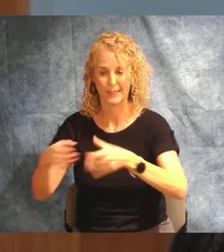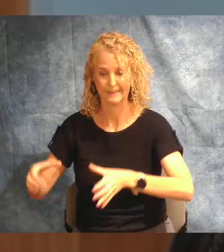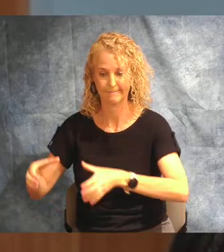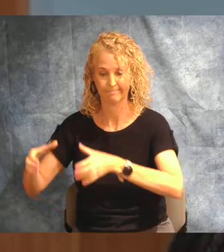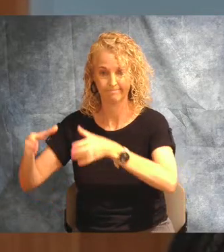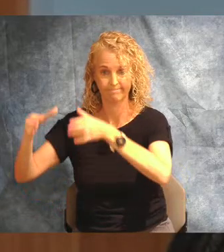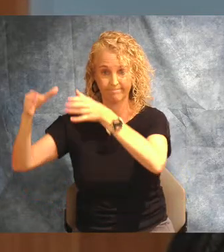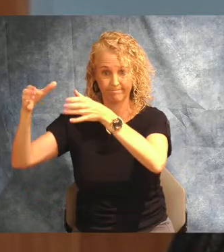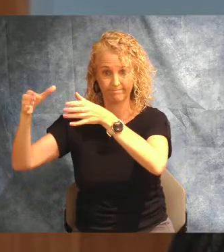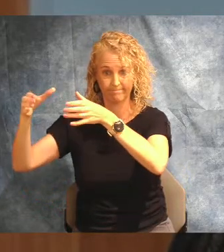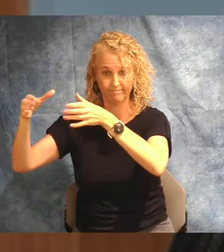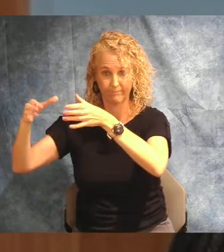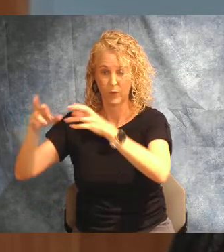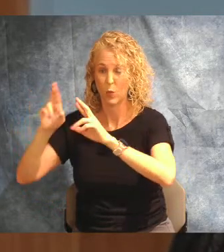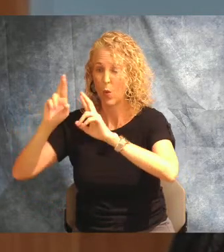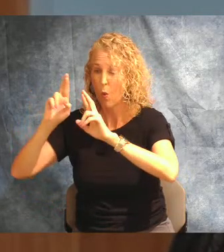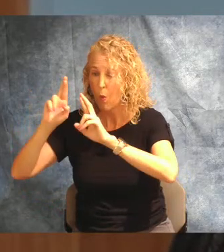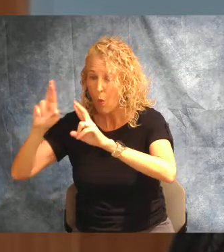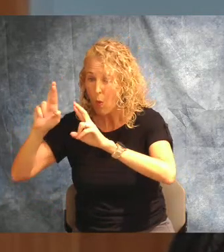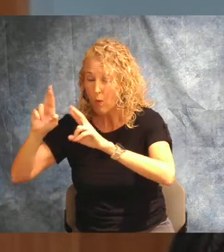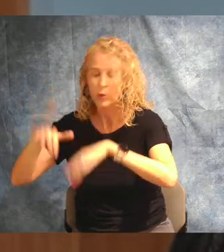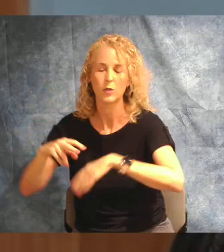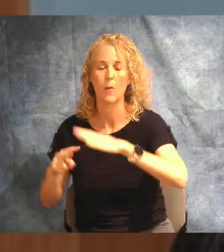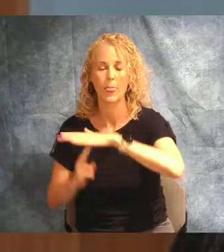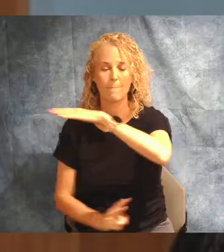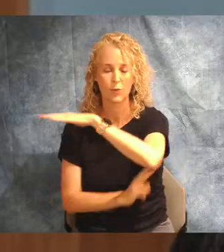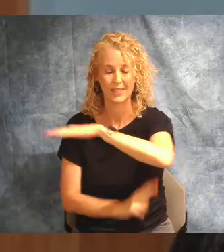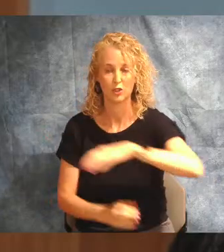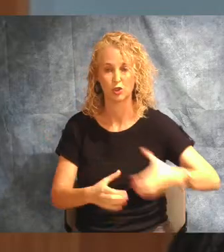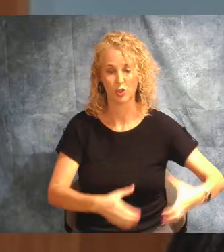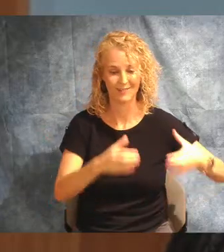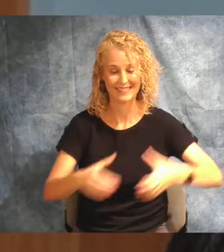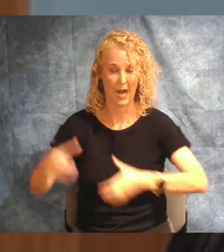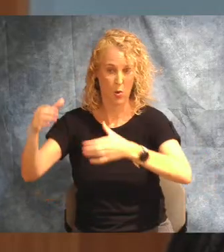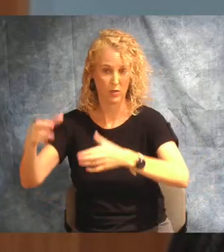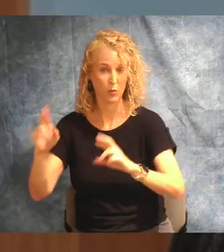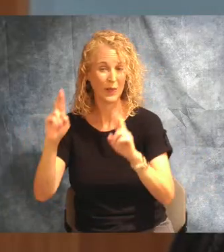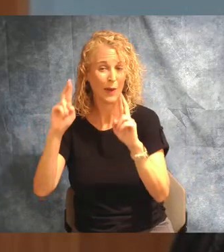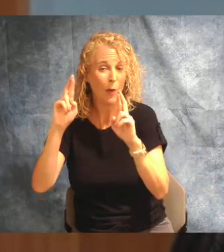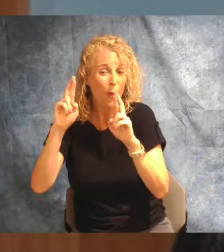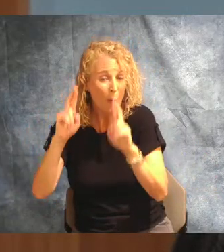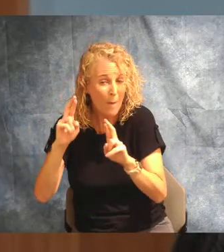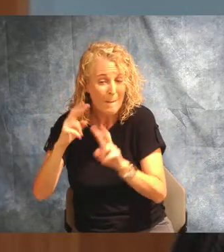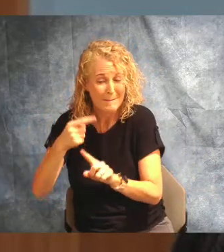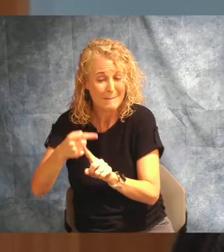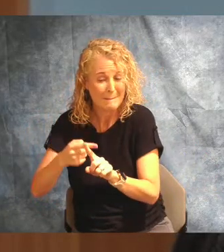will hopefully start breaking ground in the next month to start building the foundations for the